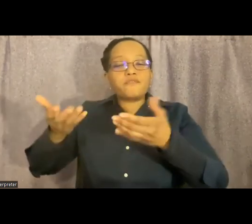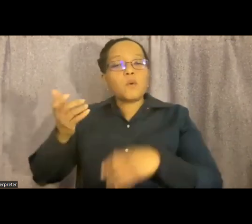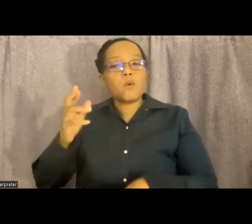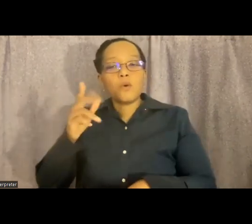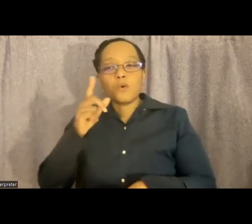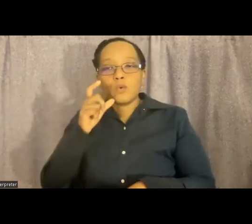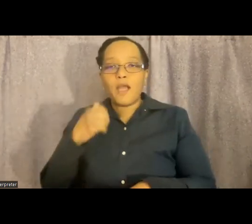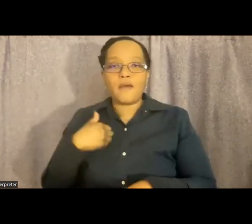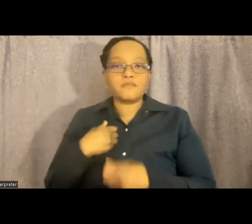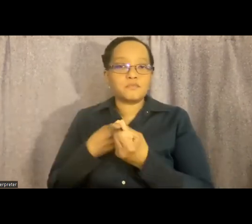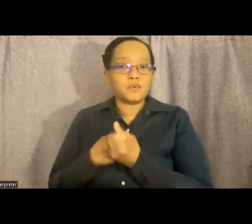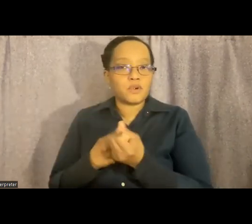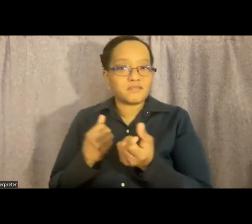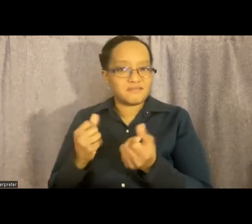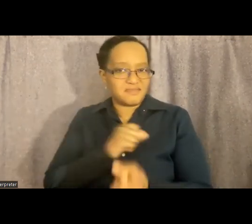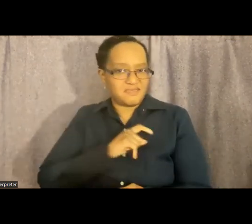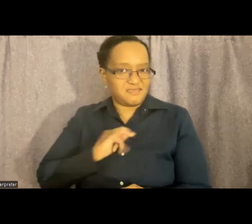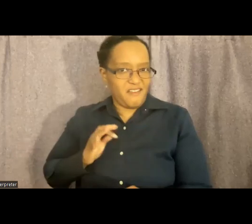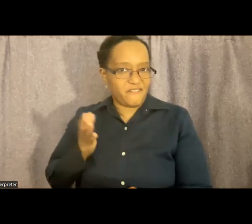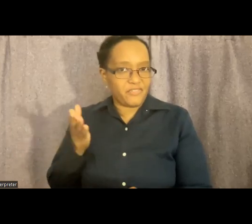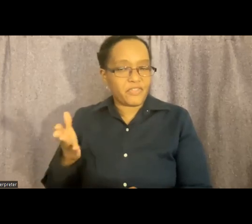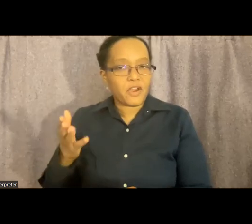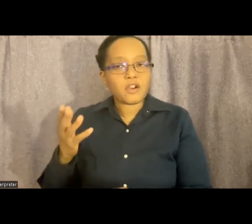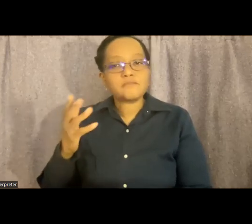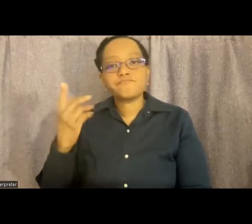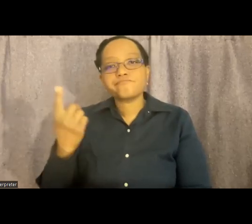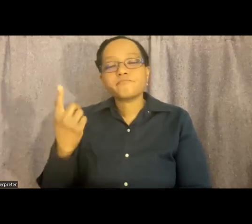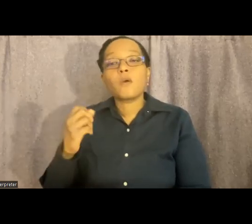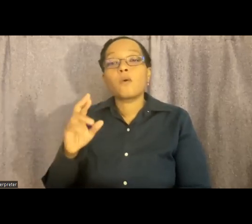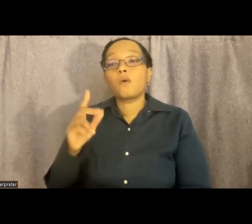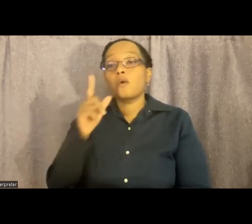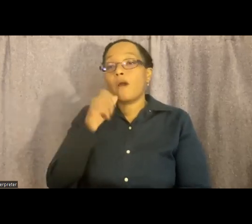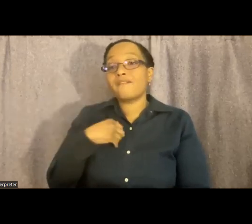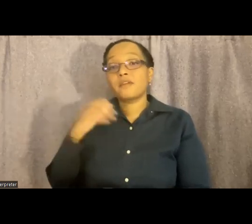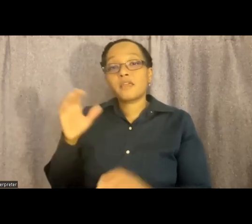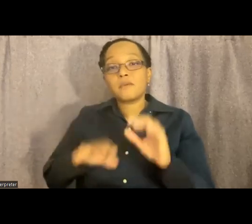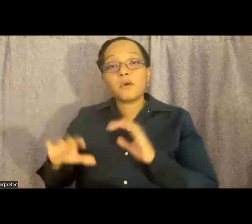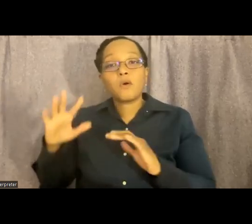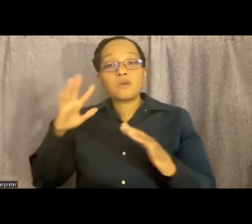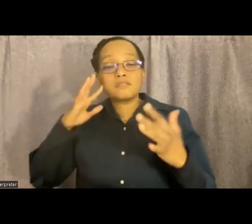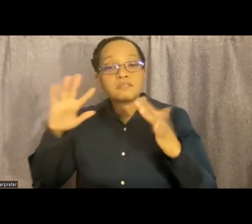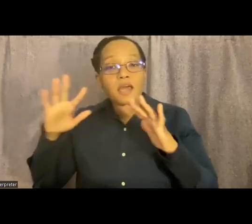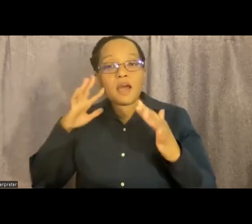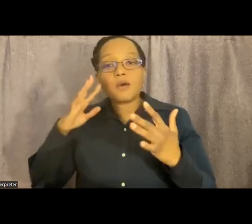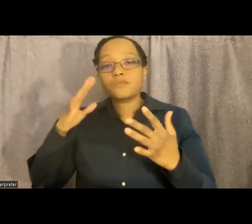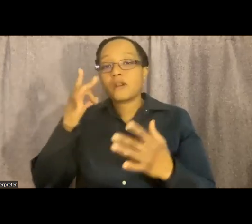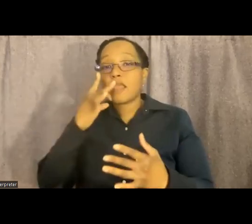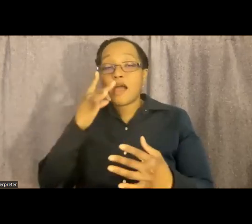support staff with them 24 hours a day, or livable with somebody with chemical, sound or light sensitivities?